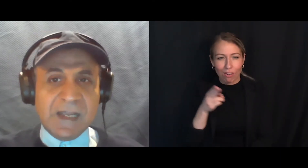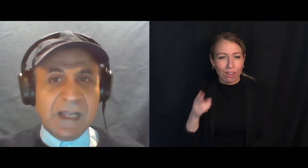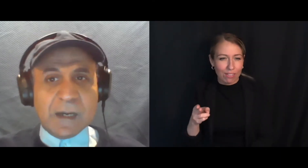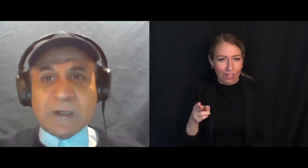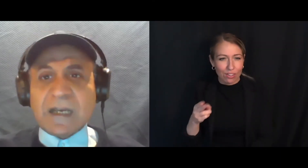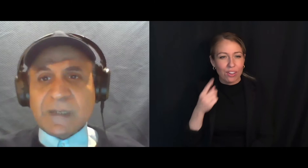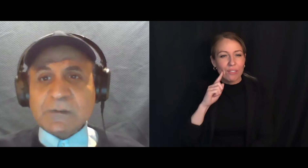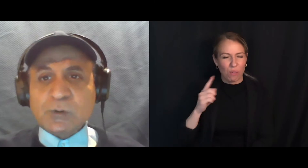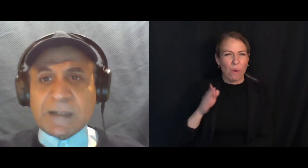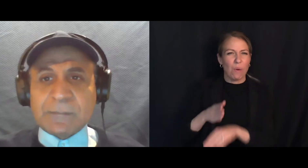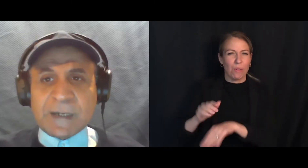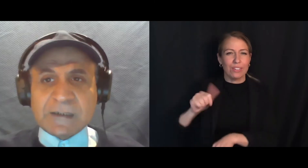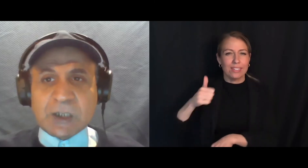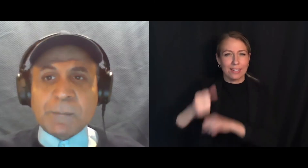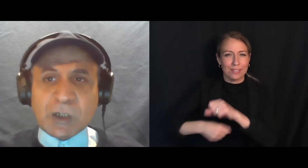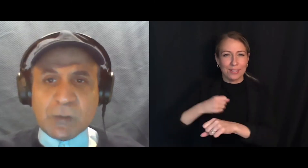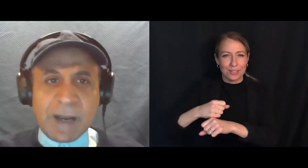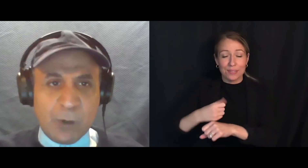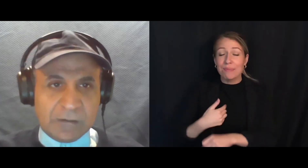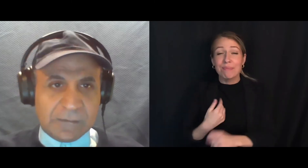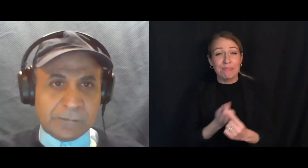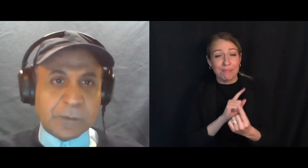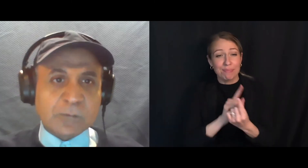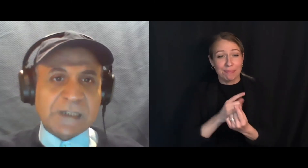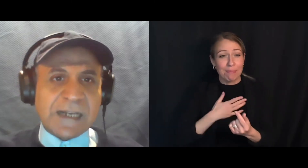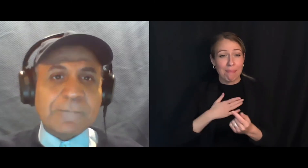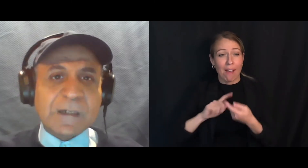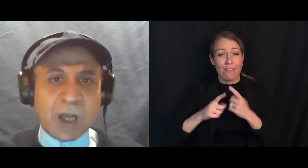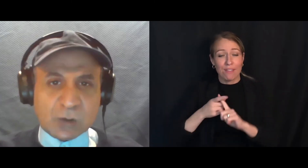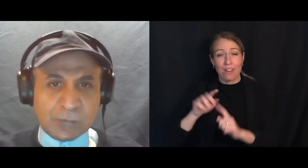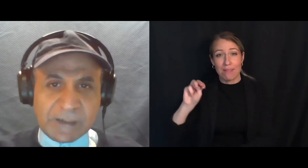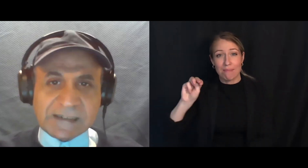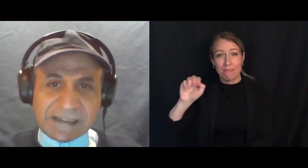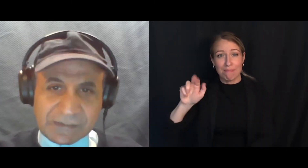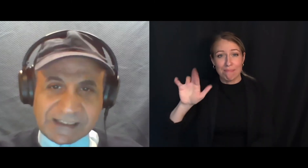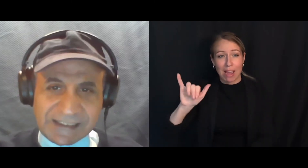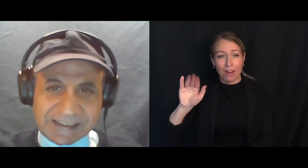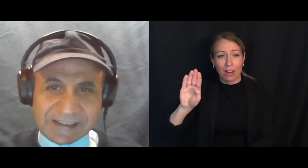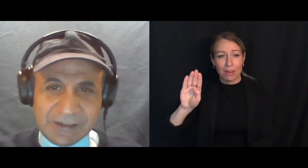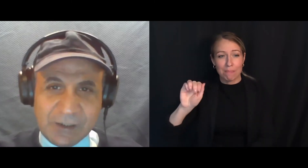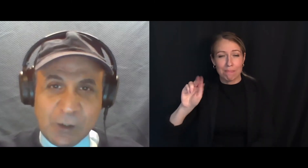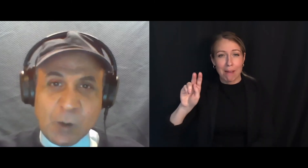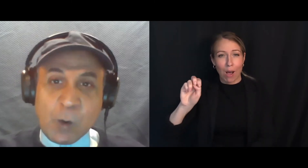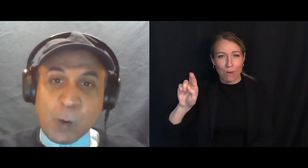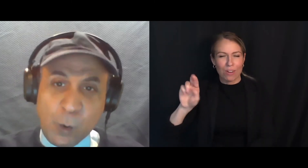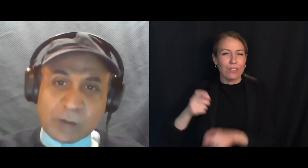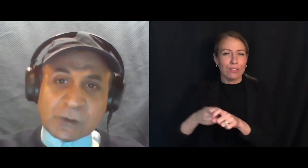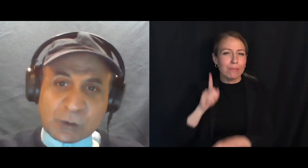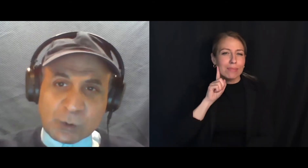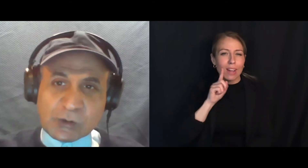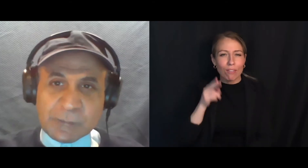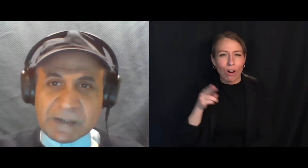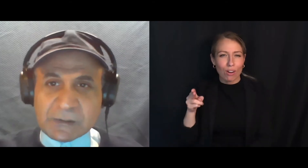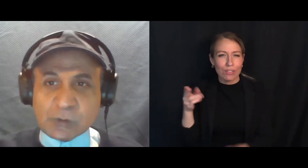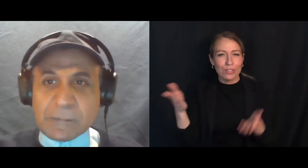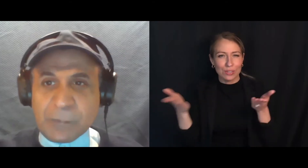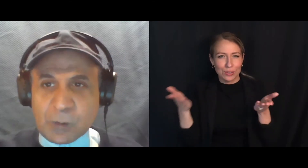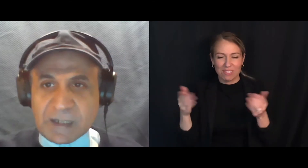And when I met with my friend, Mary Bauer, from the Deaf and Hard of Hearing Services, who introduced me to the former